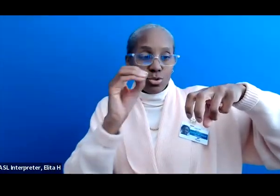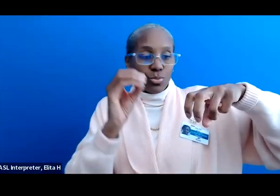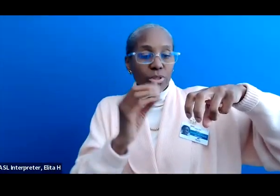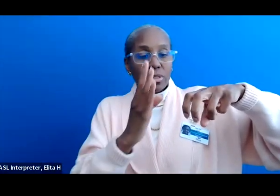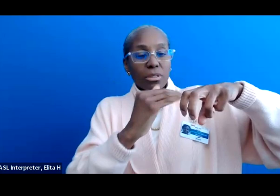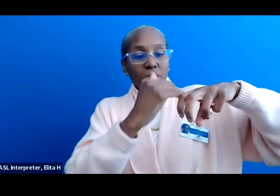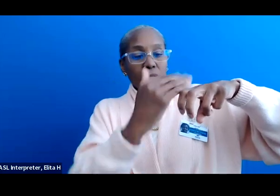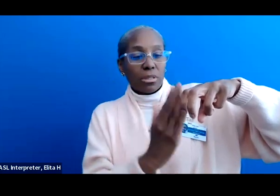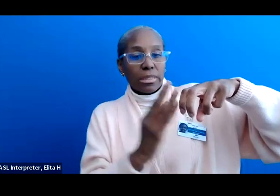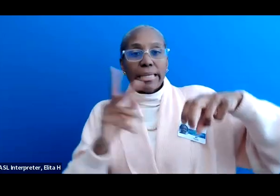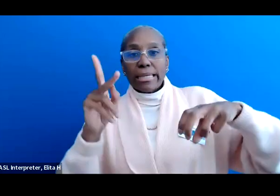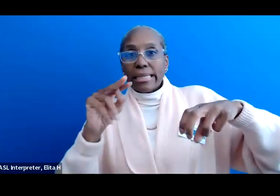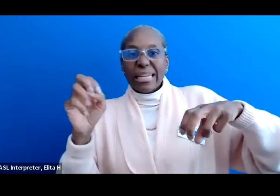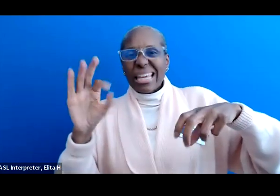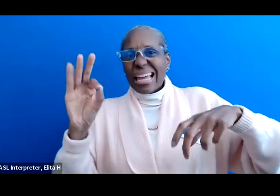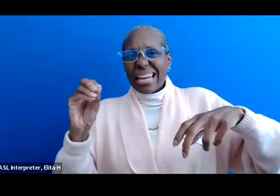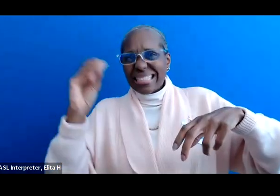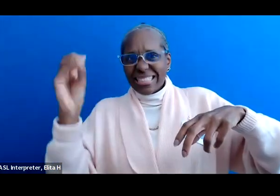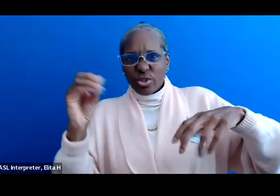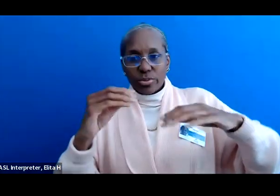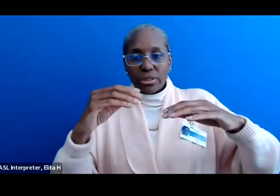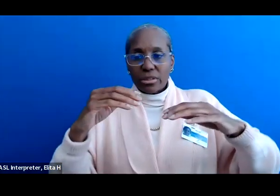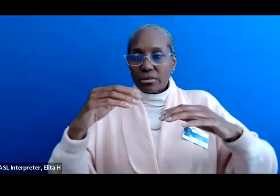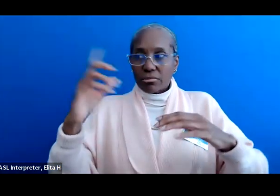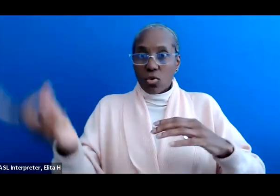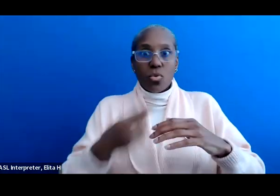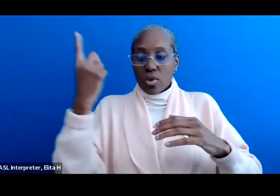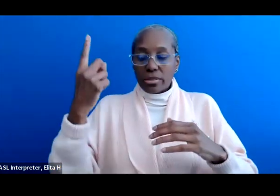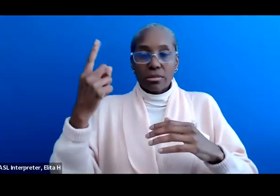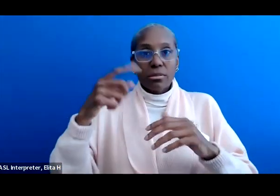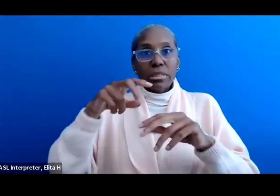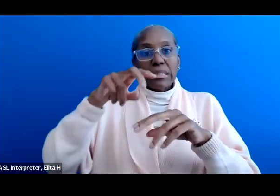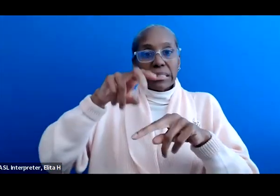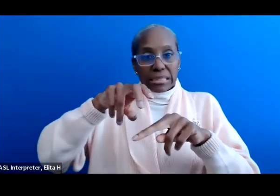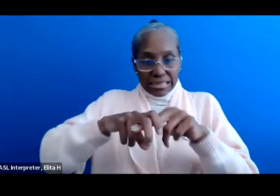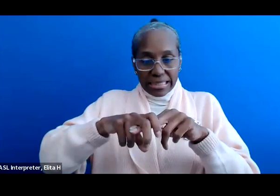So all during the day, you’re sitting and those muscles are